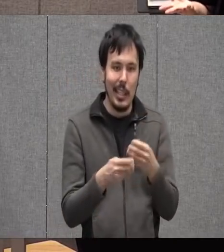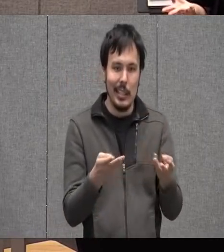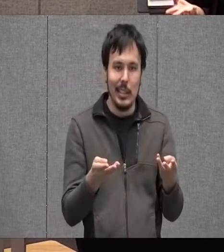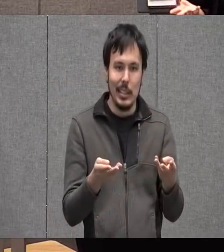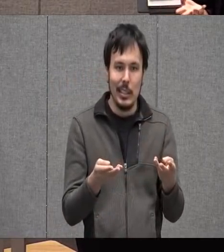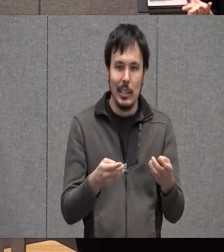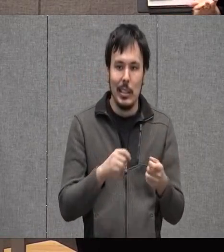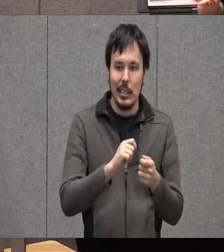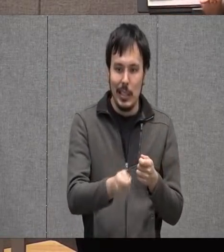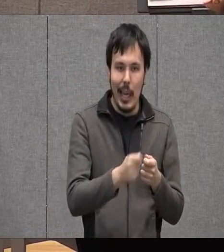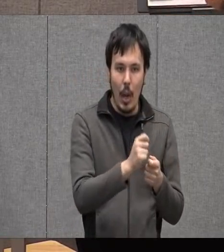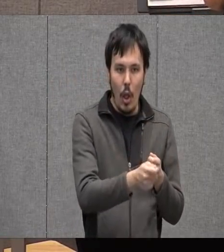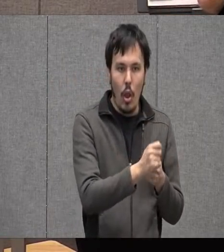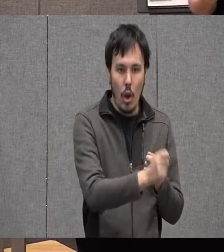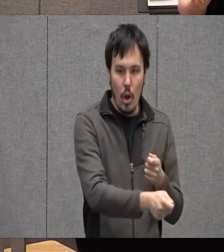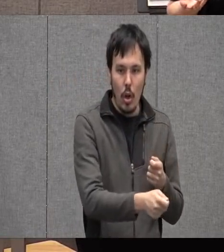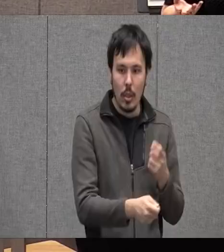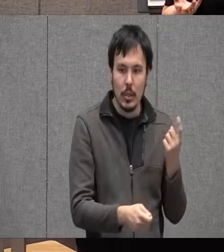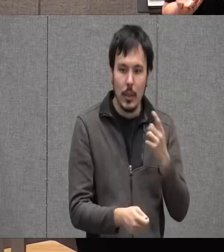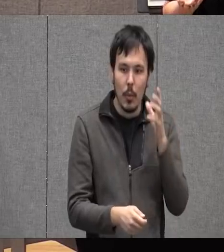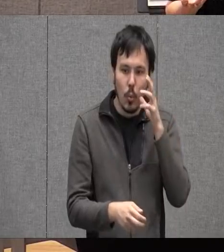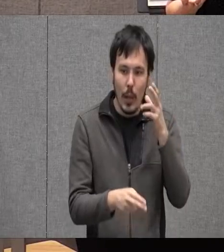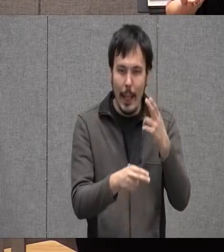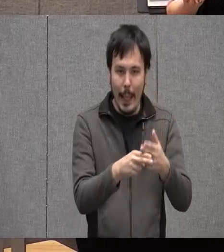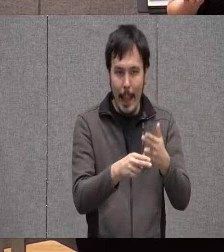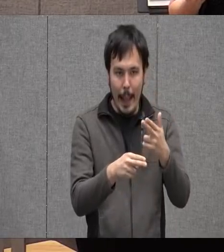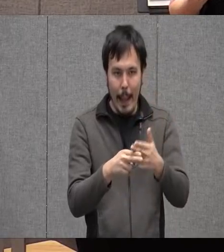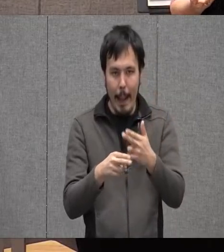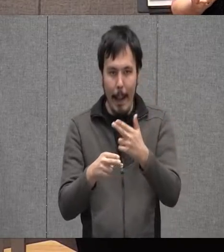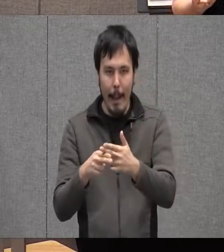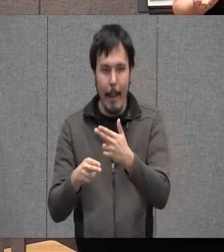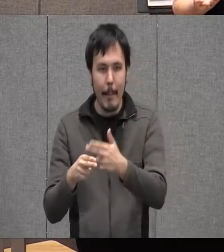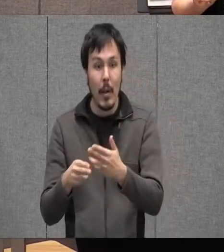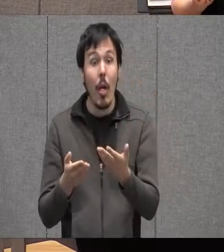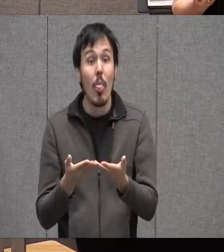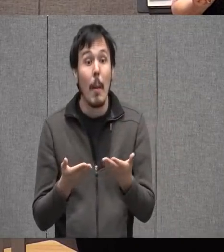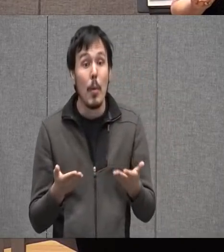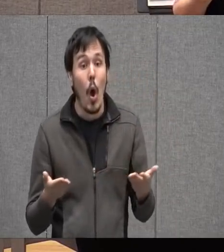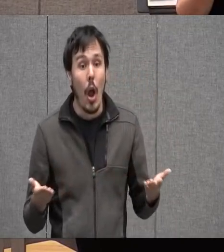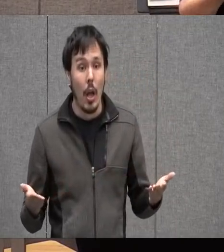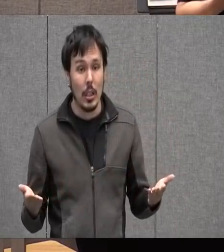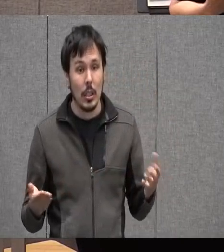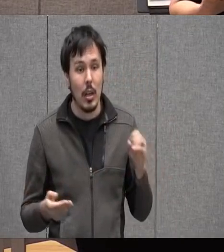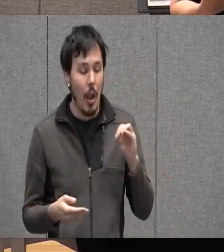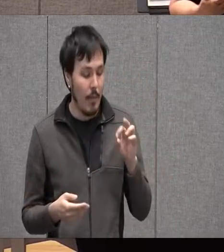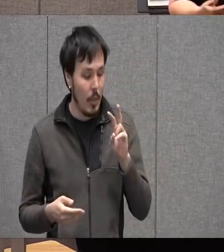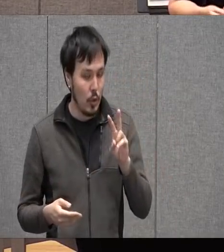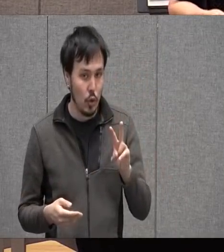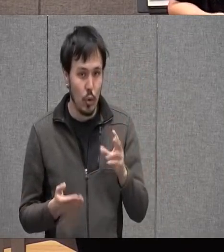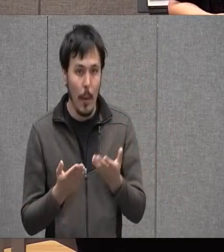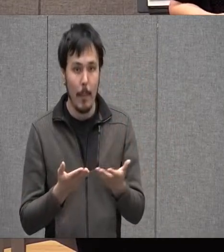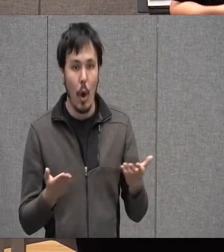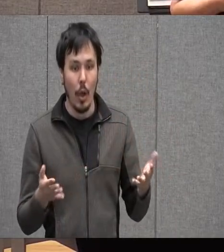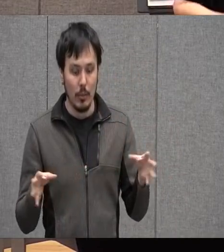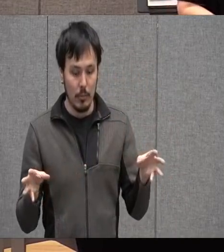that's going to be naming the product of the two cards that you're going to see.